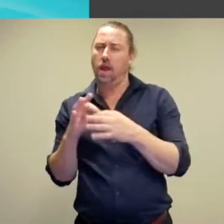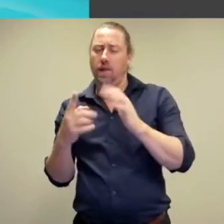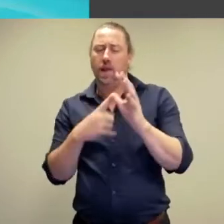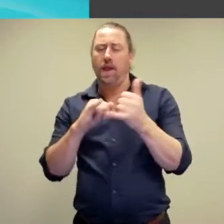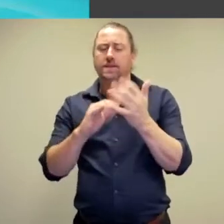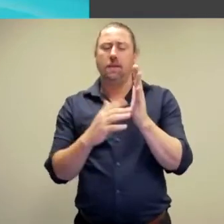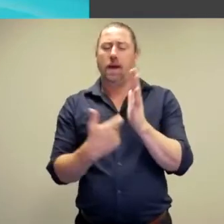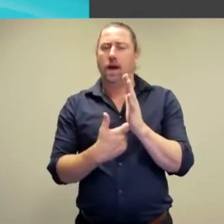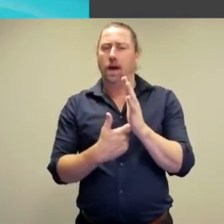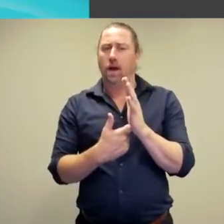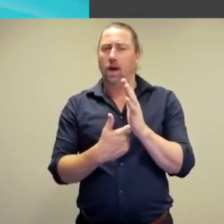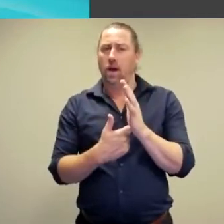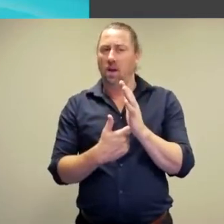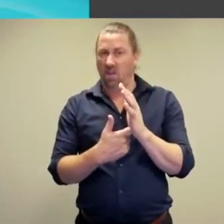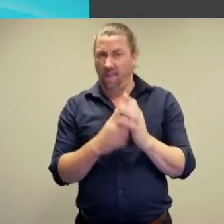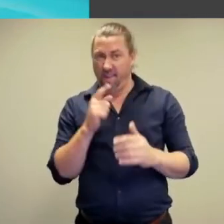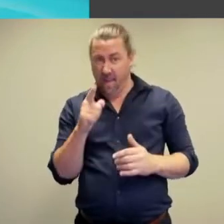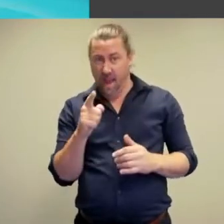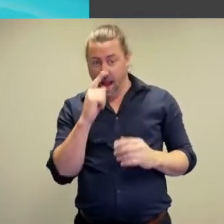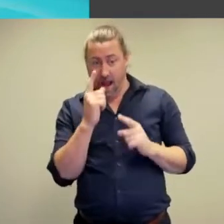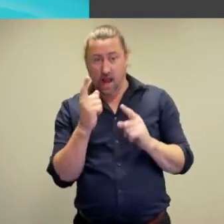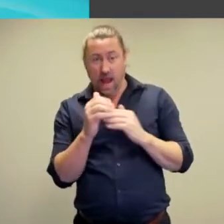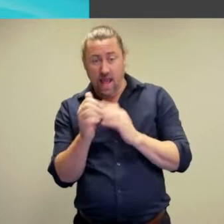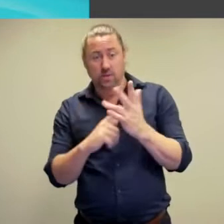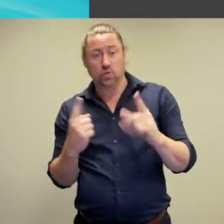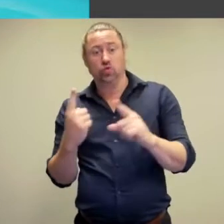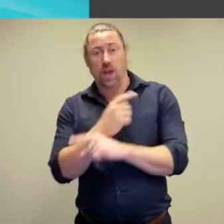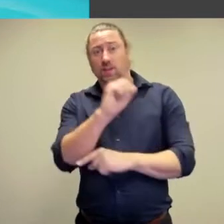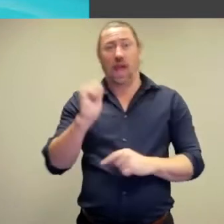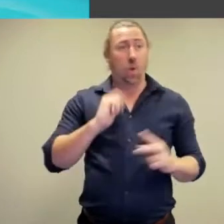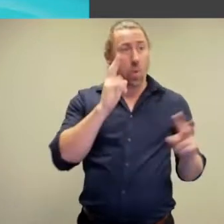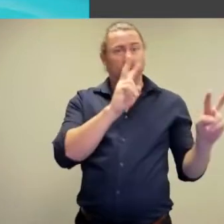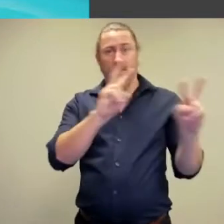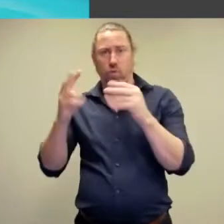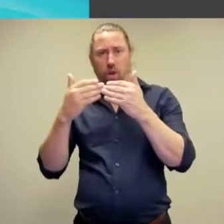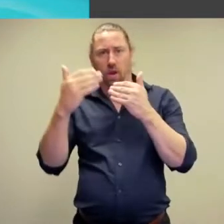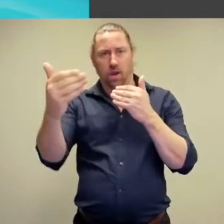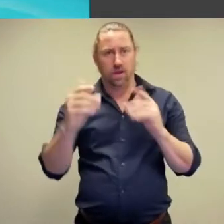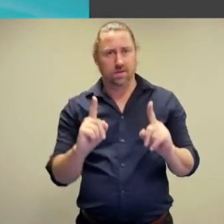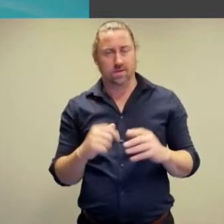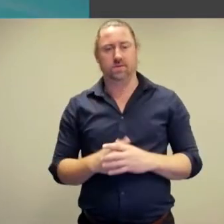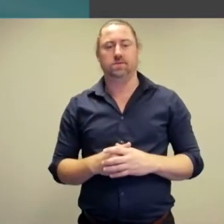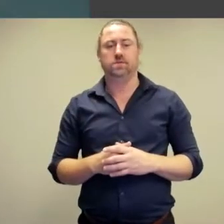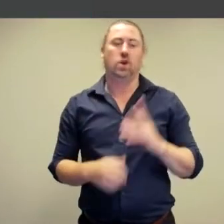changing our visual landscape.